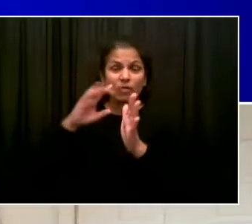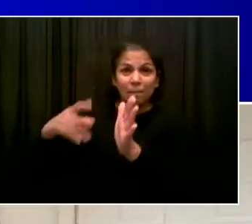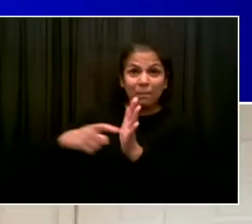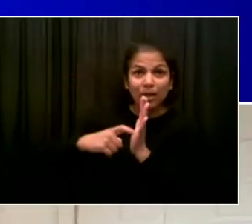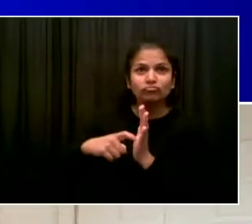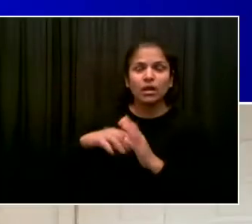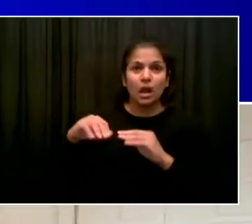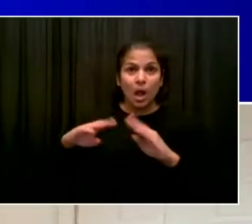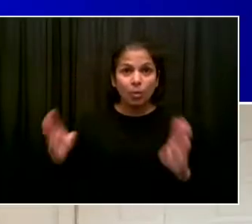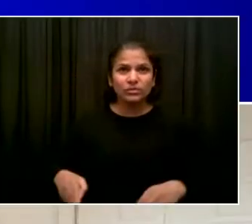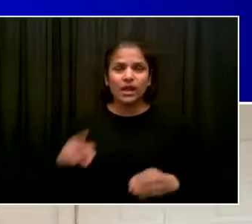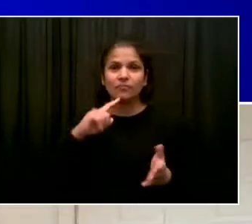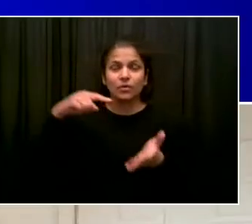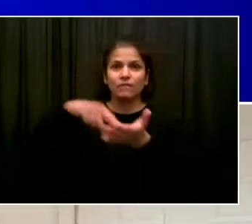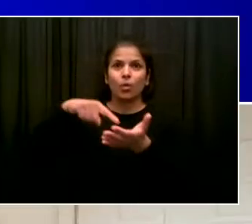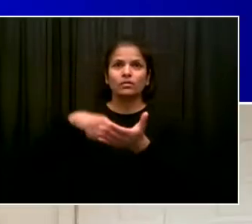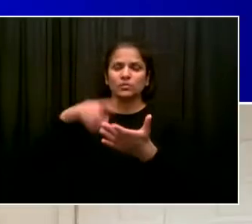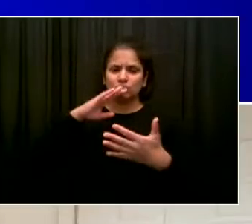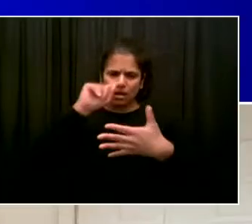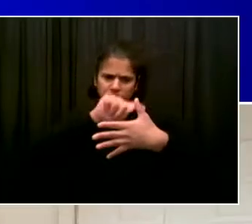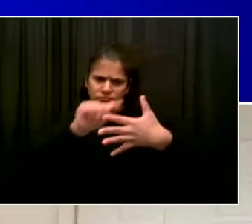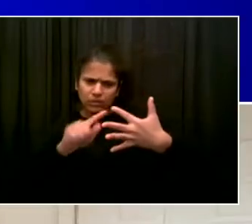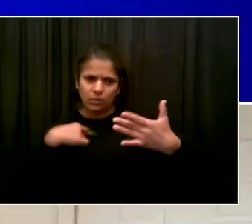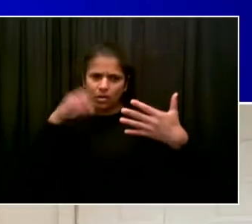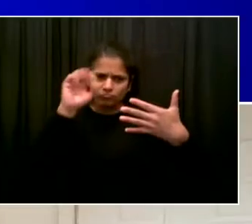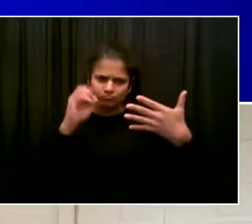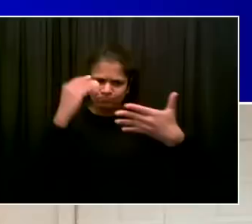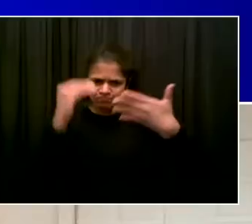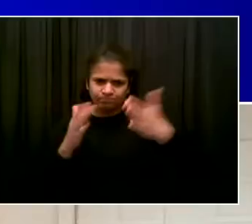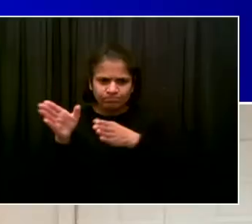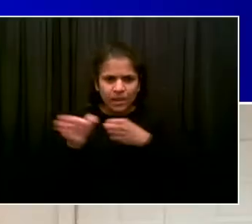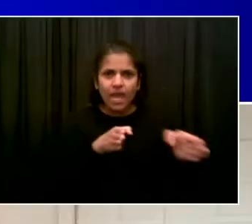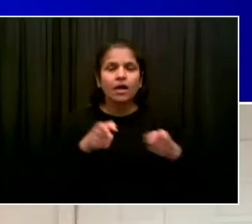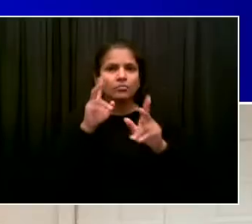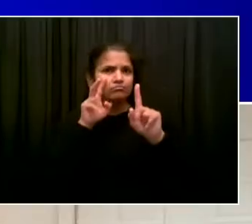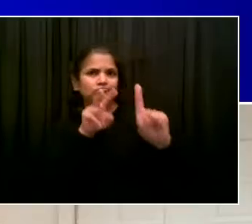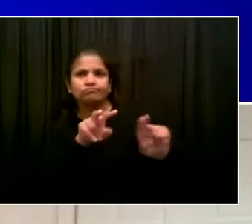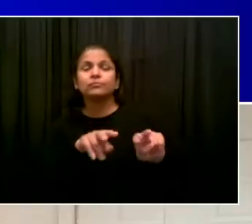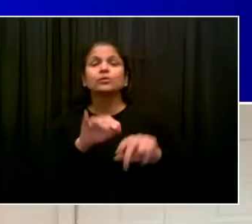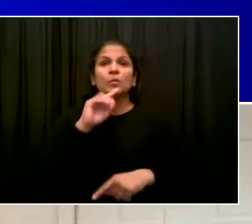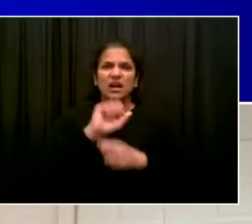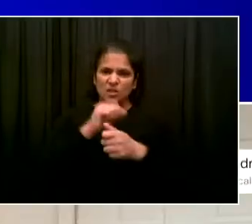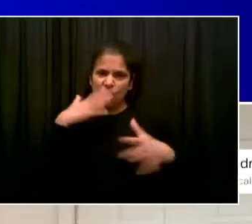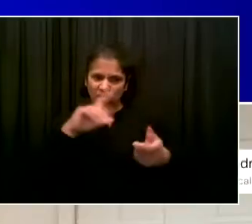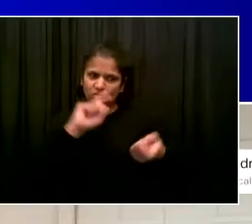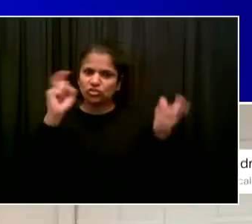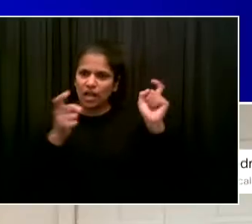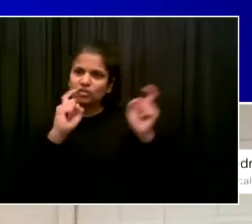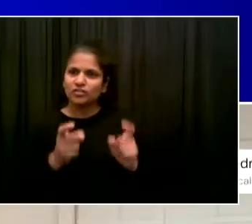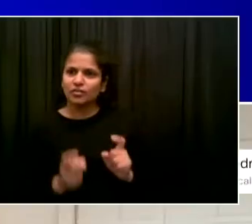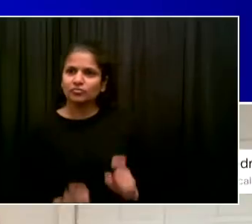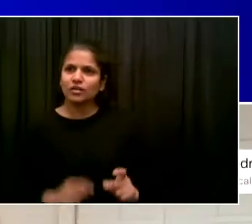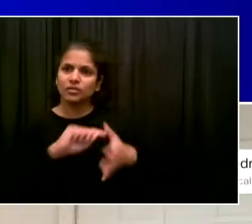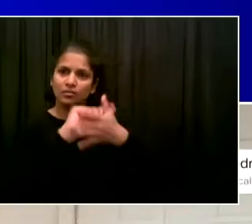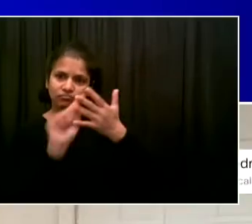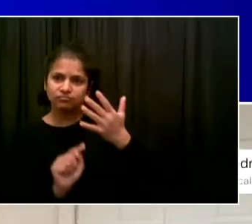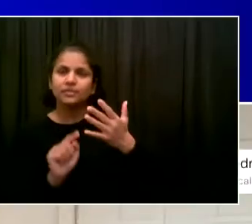THOSE UNDERLYING MECHANISMS AS YOU CALLED IT. THAT IS WHAT MANDATORY INCLUISONARY HOUSING HAS BEEN IN THE DECISION TO MAKE SUE R